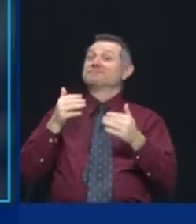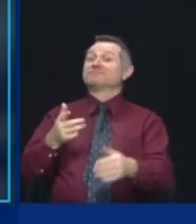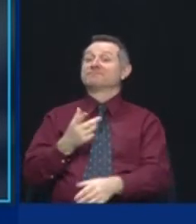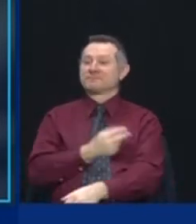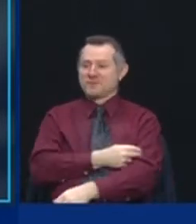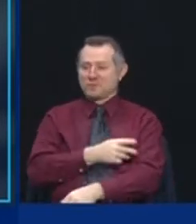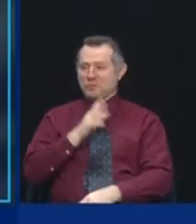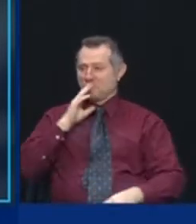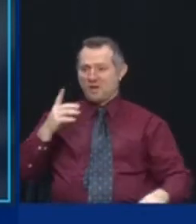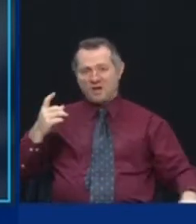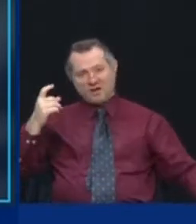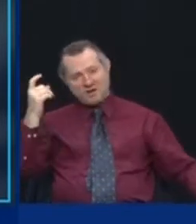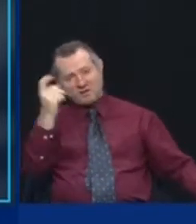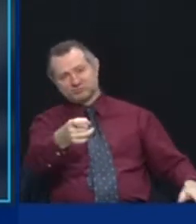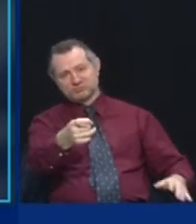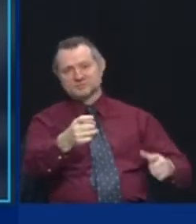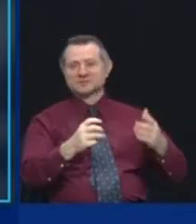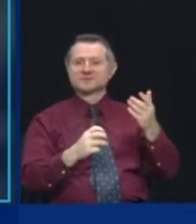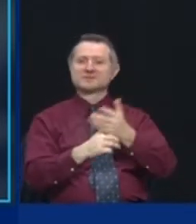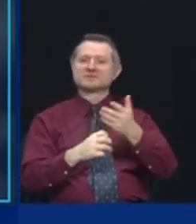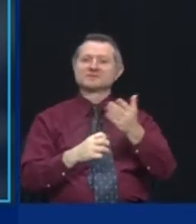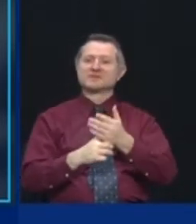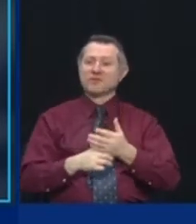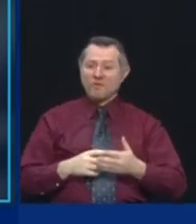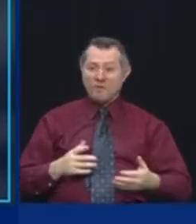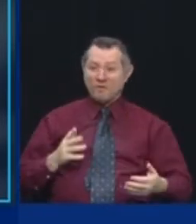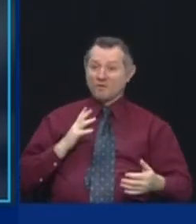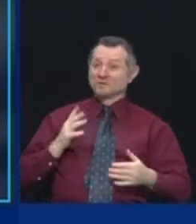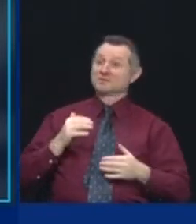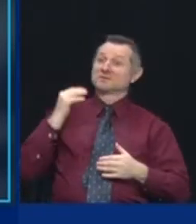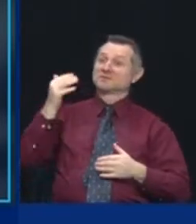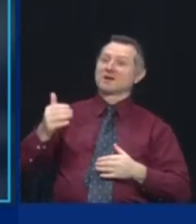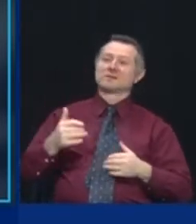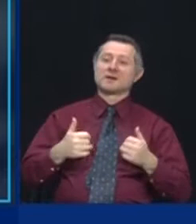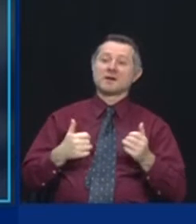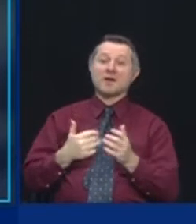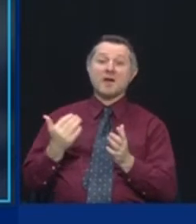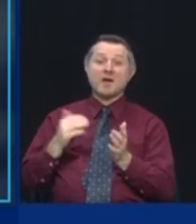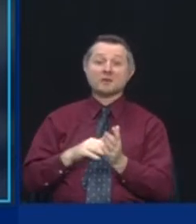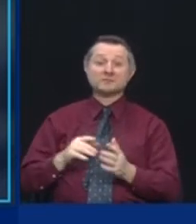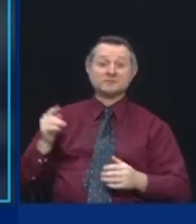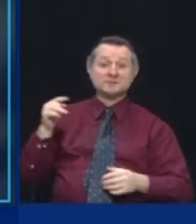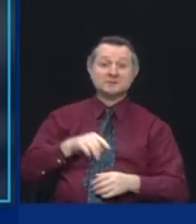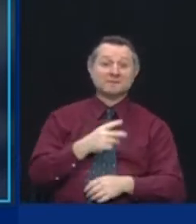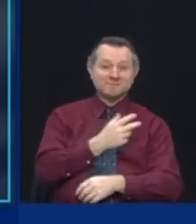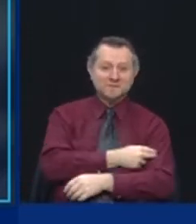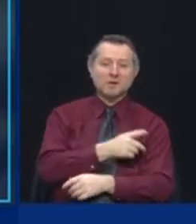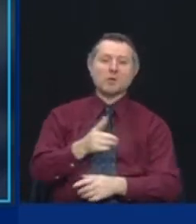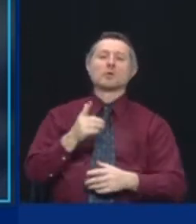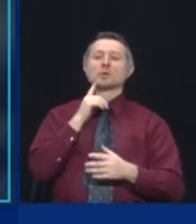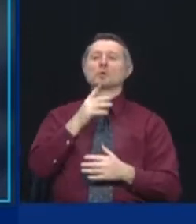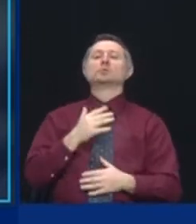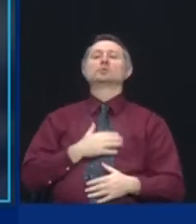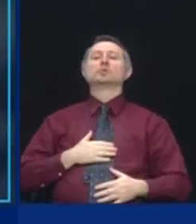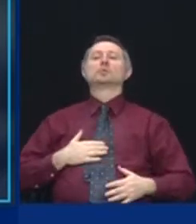YANKEES AND THE METS, IF YOU GET A VACCINE, THEY WILL GIVE YOU A FREE TICKET TO THE GAME.